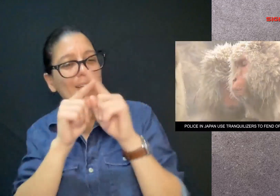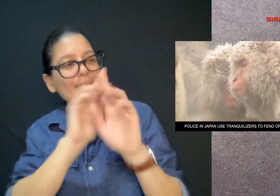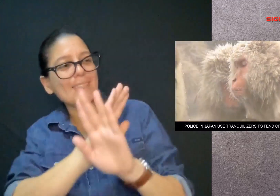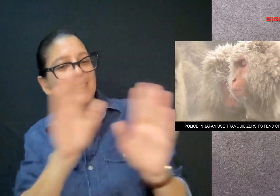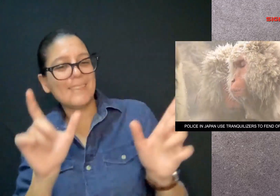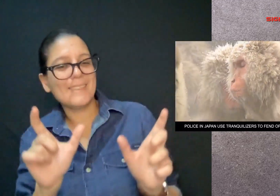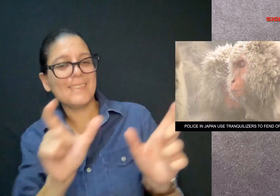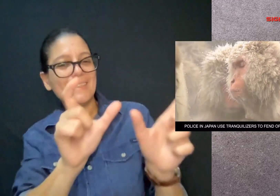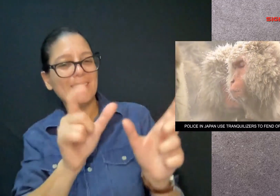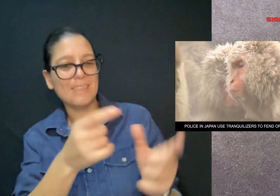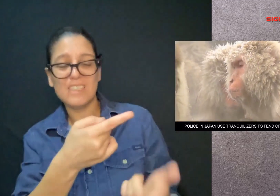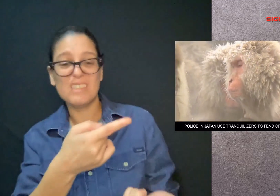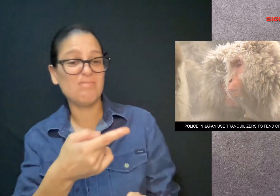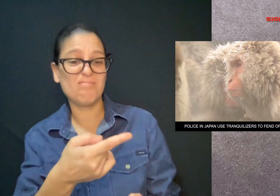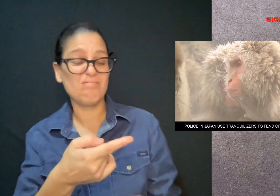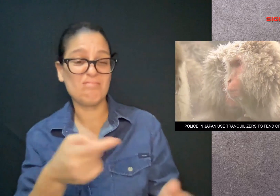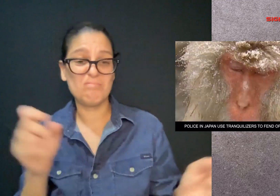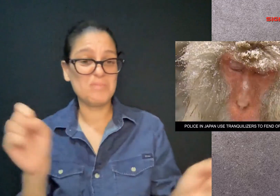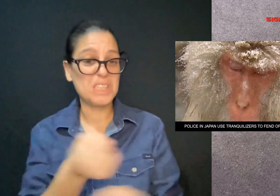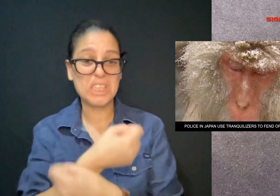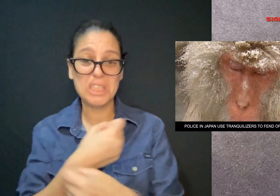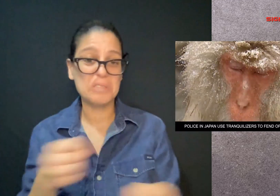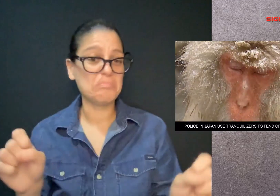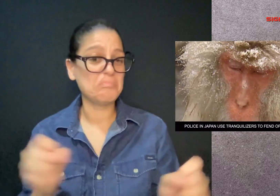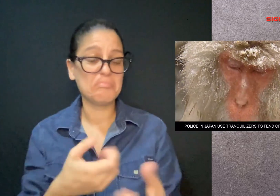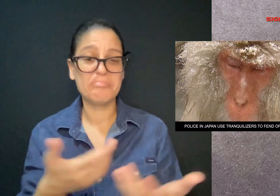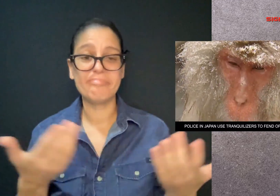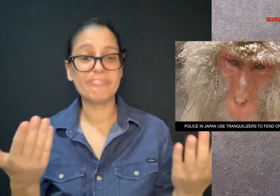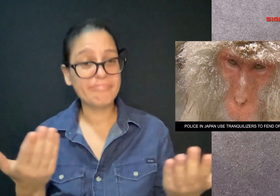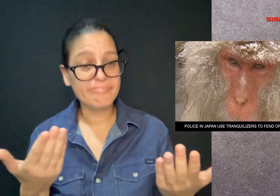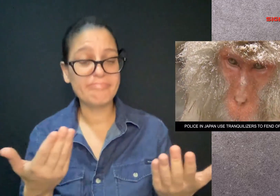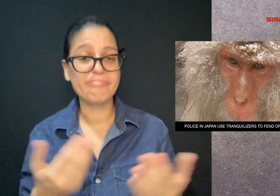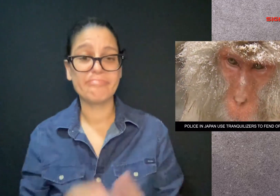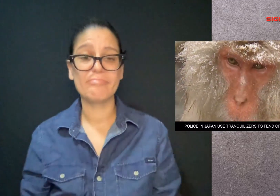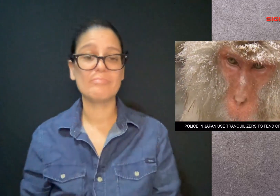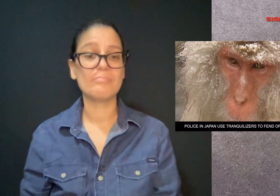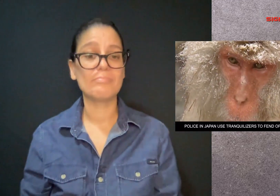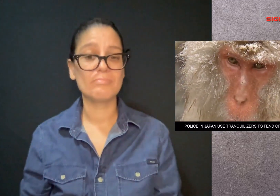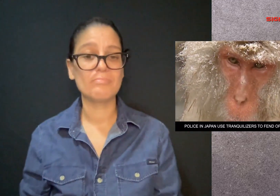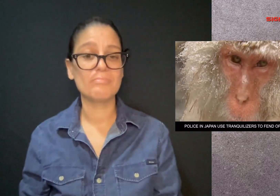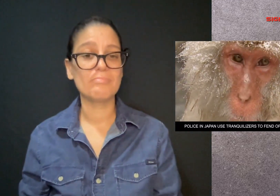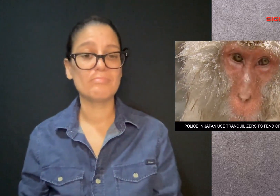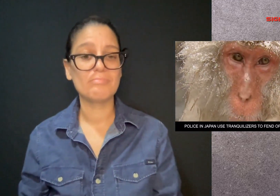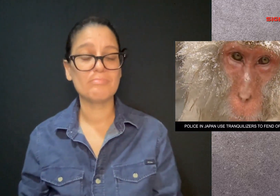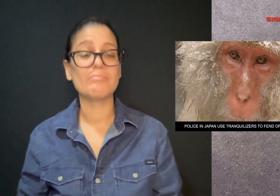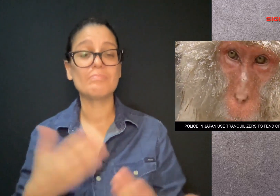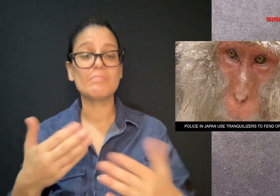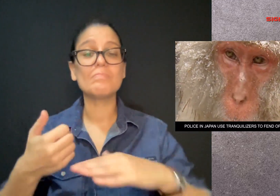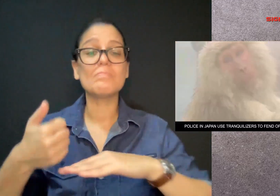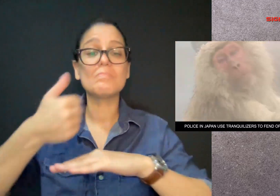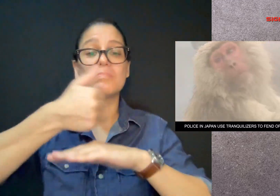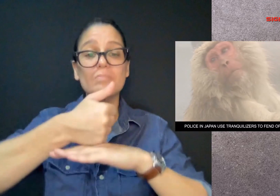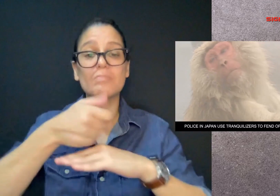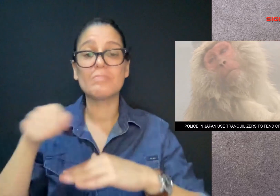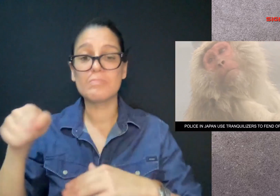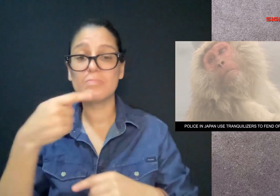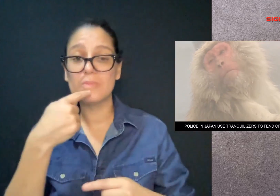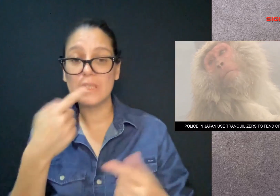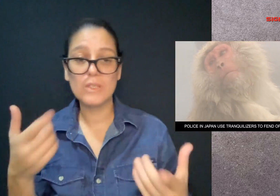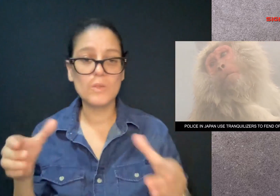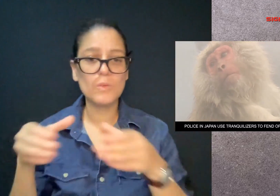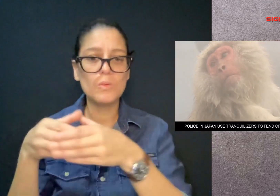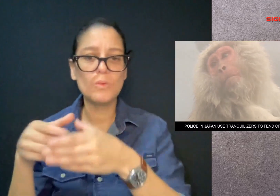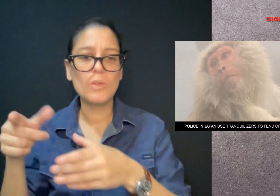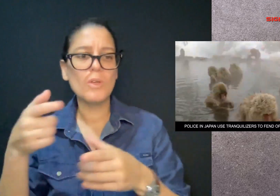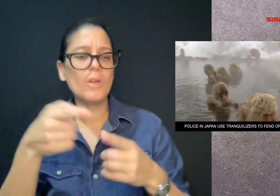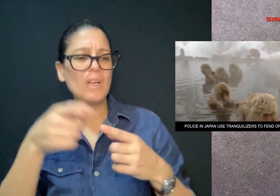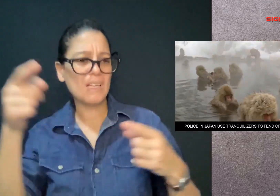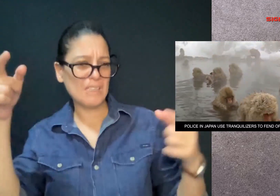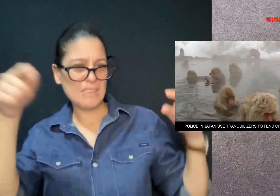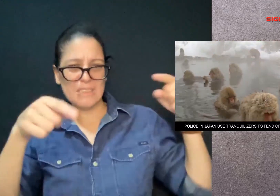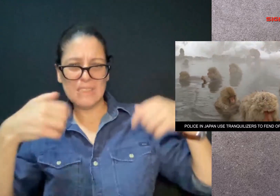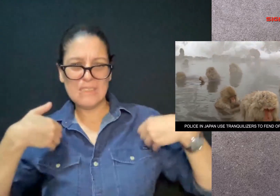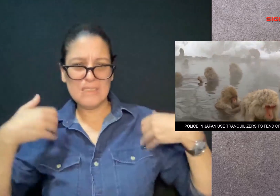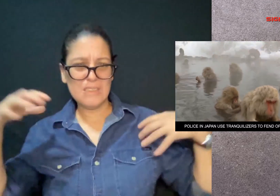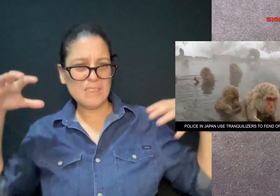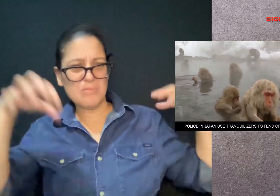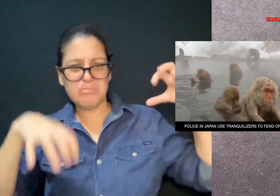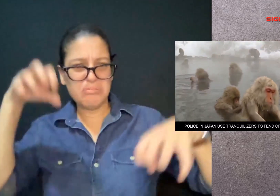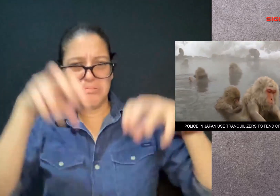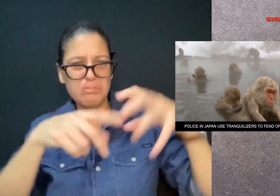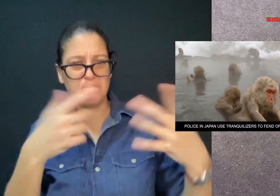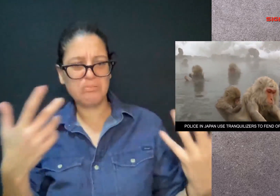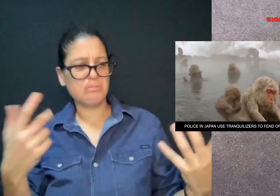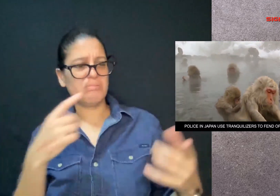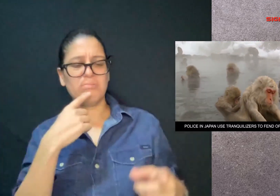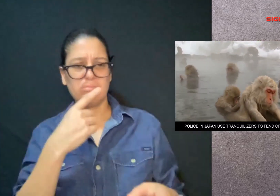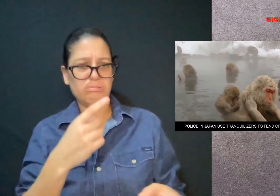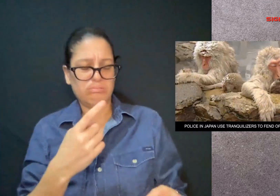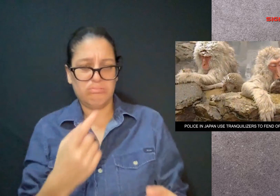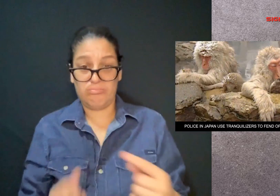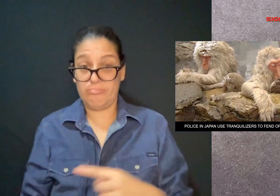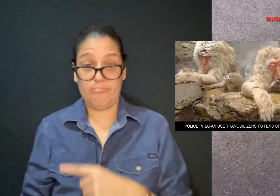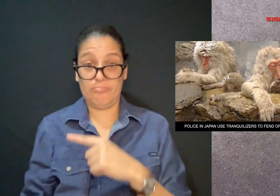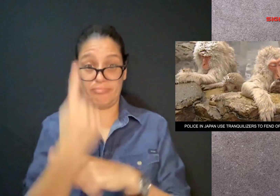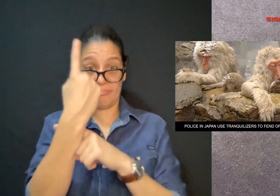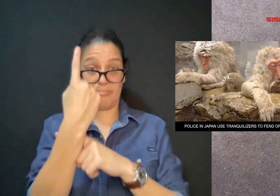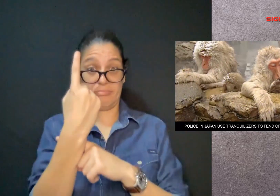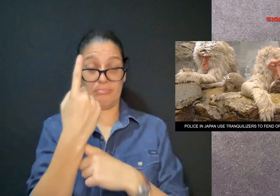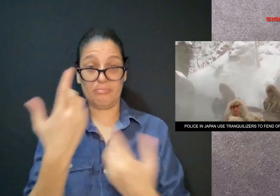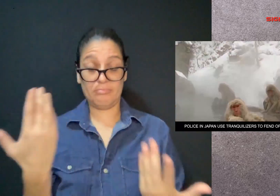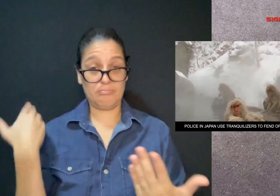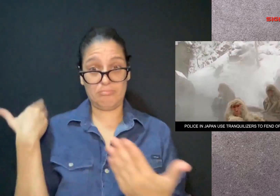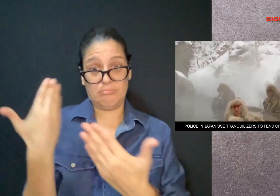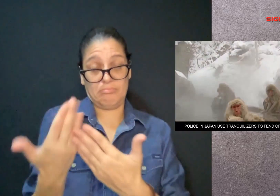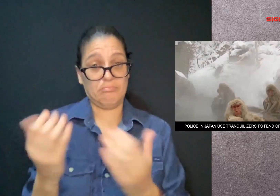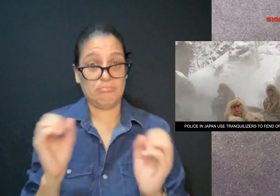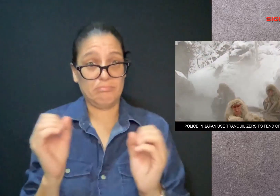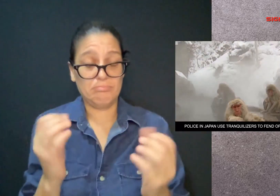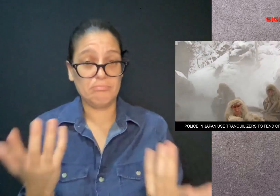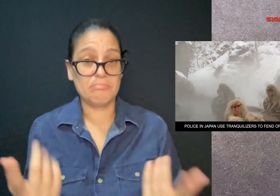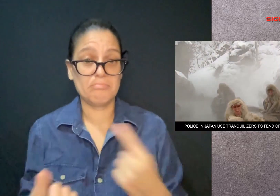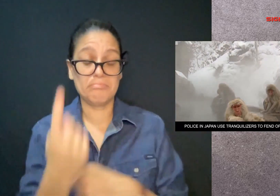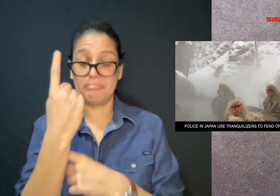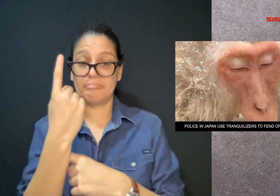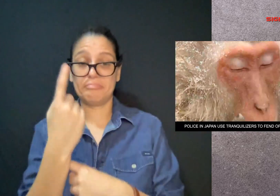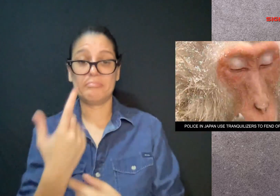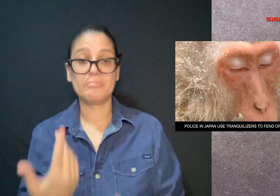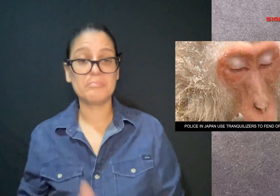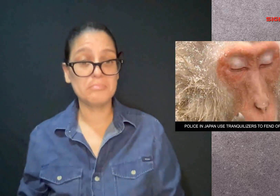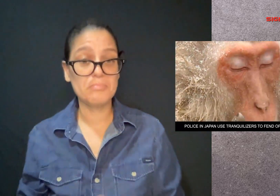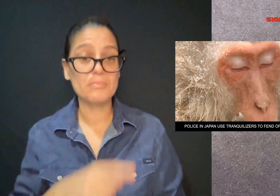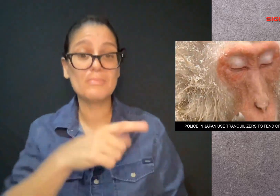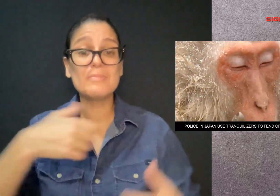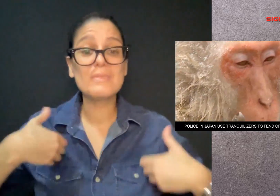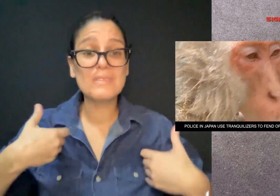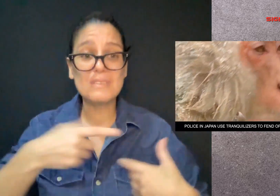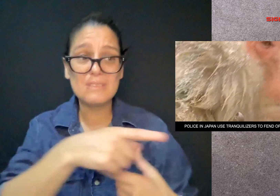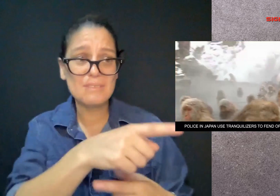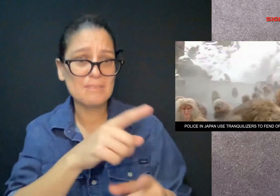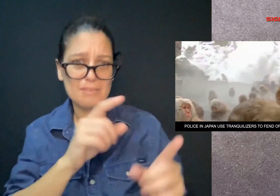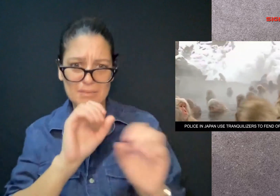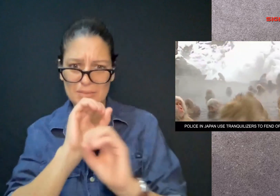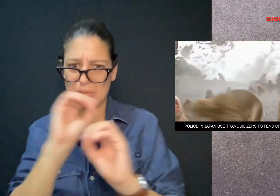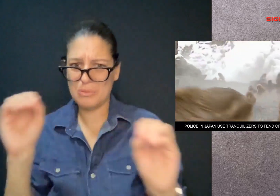work authorities say the attacks are very unusual